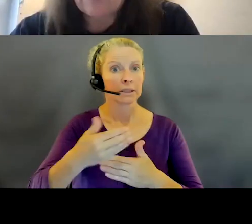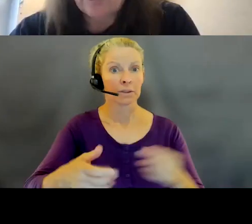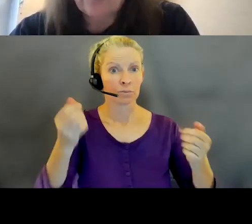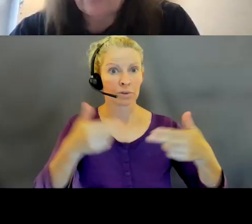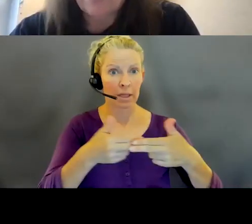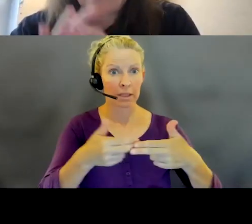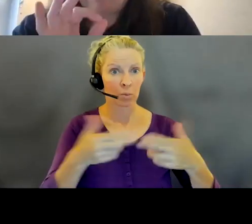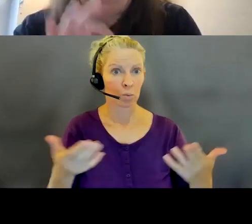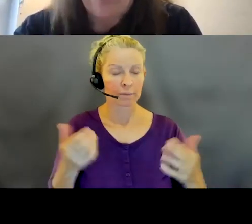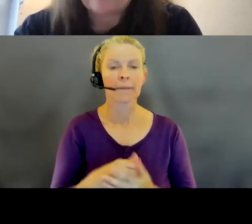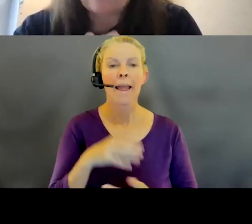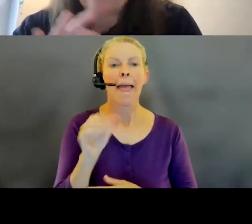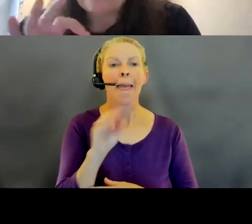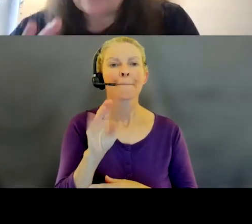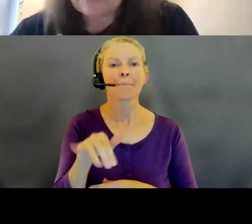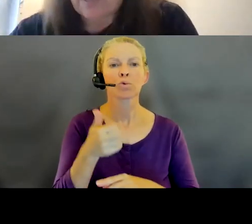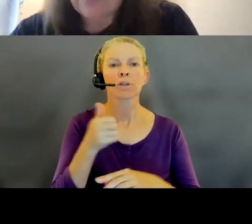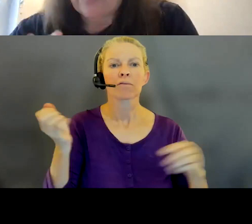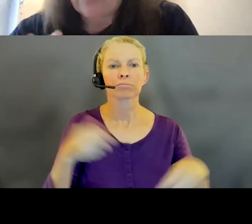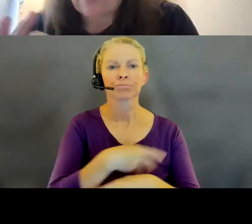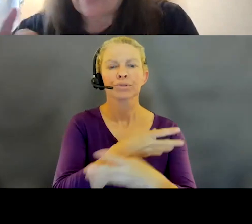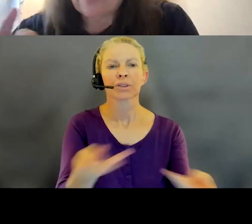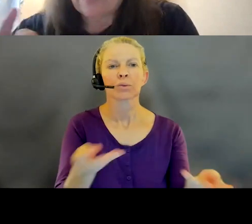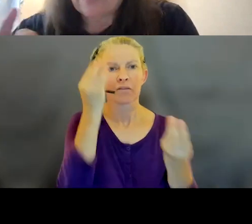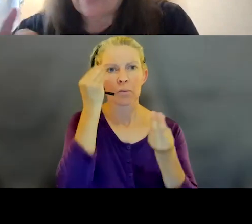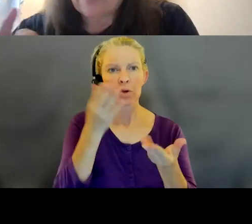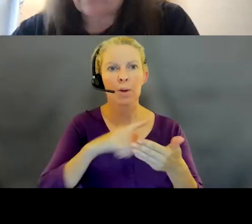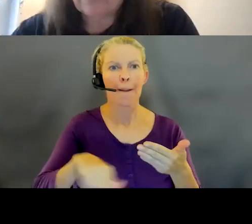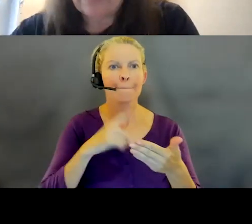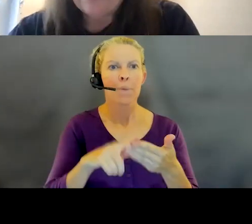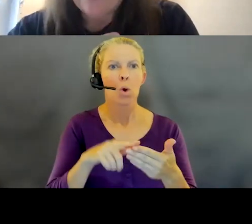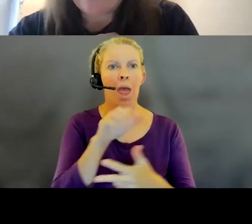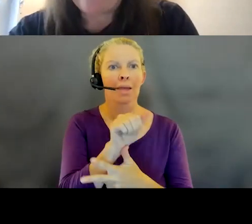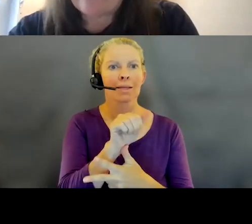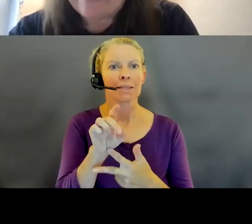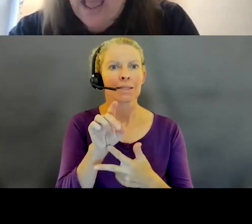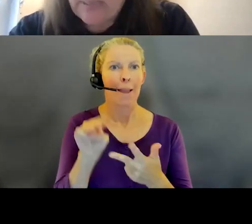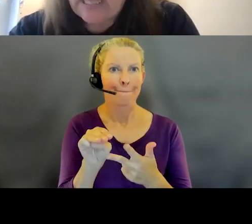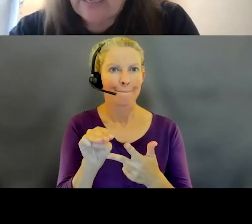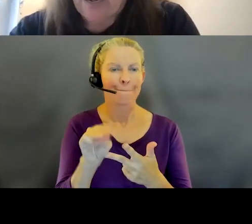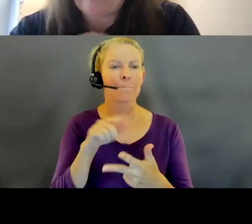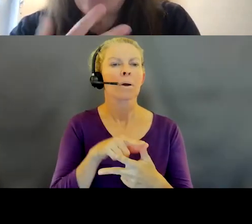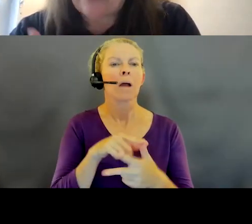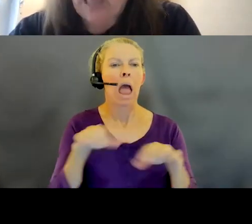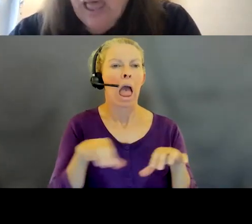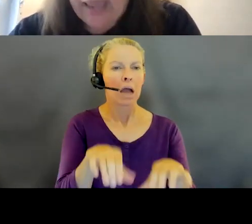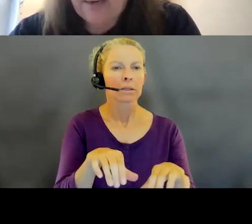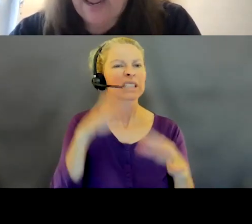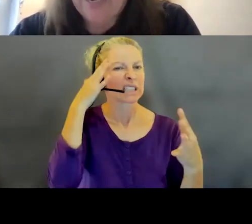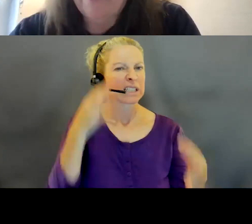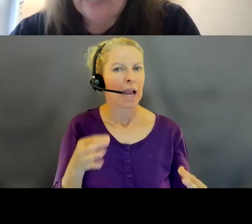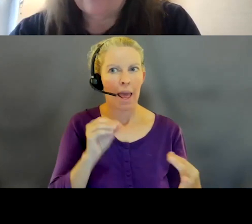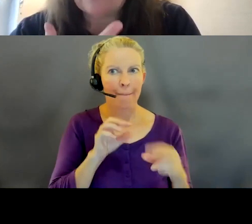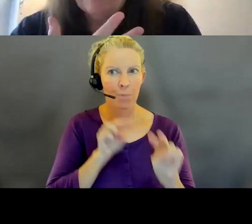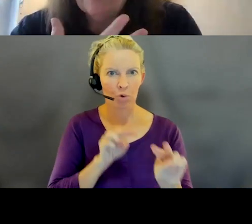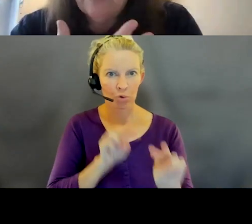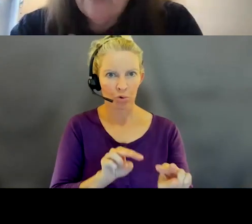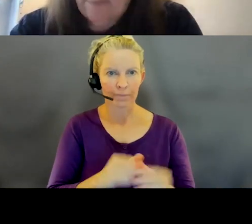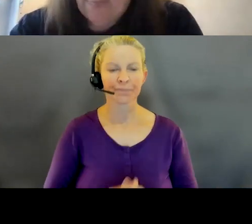this year about act, decide, and monitor this year. And I have adopted, I have applied, Amy's